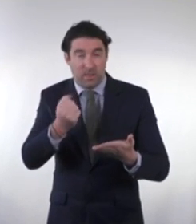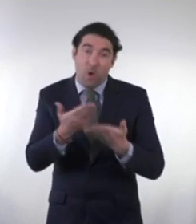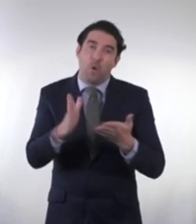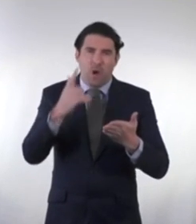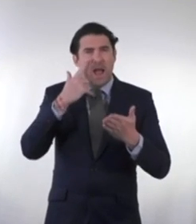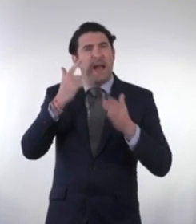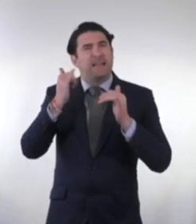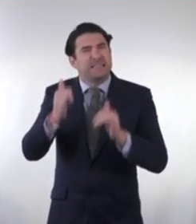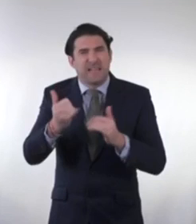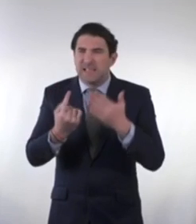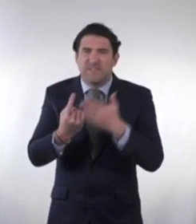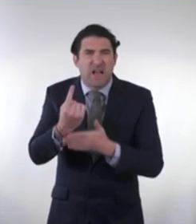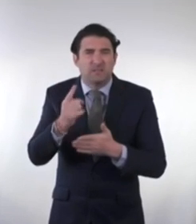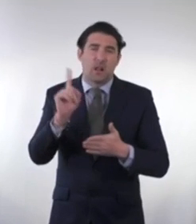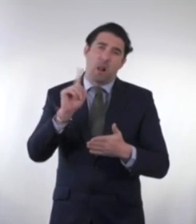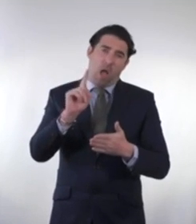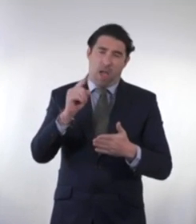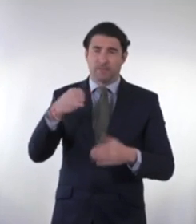the powers is the fact that the people of this country are not really interested in wrangling